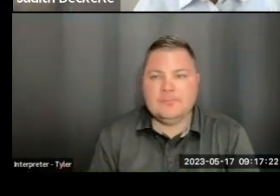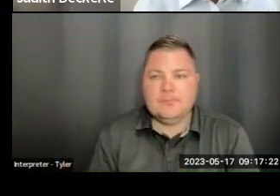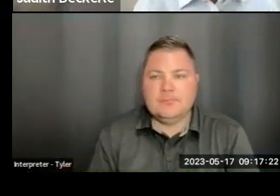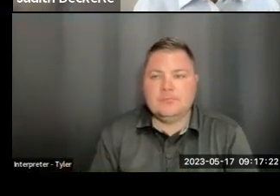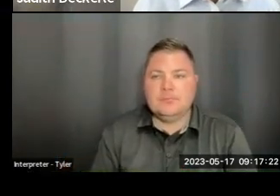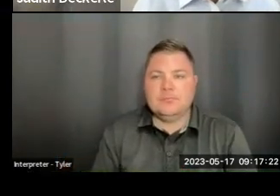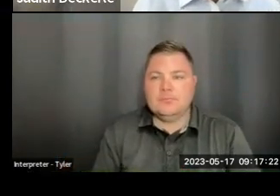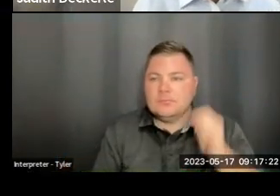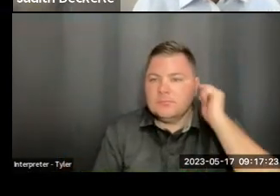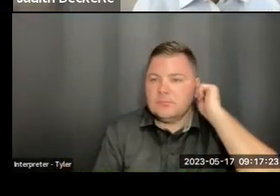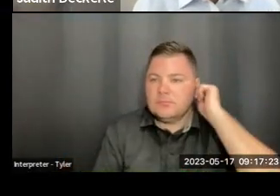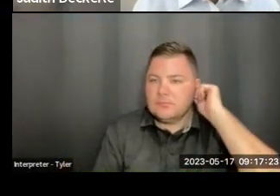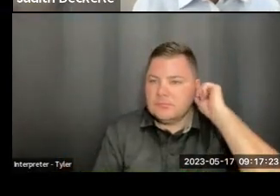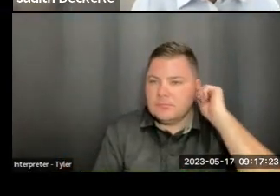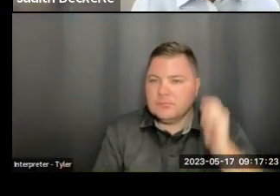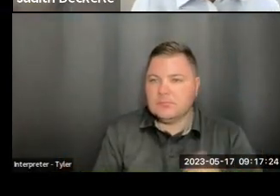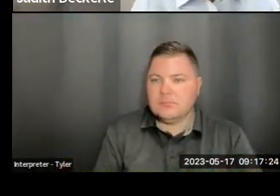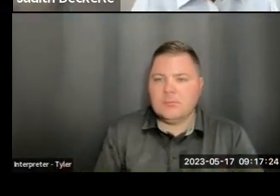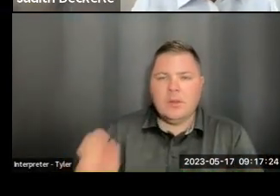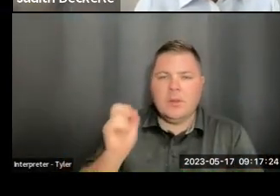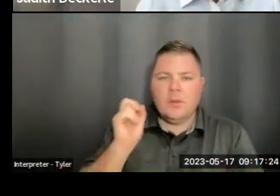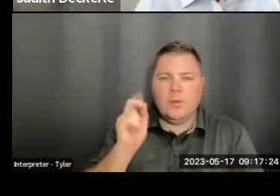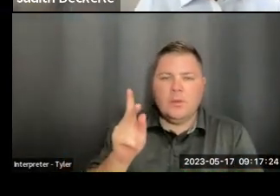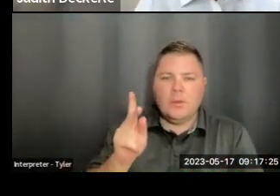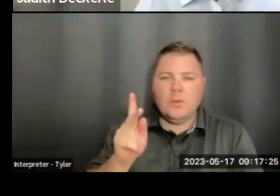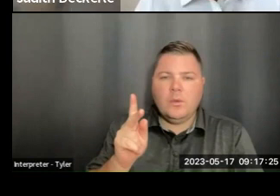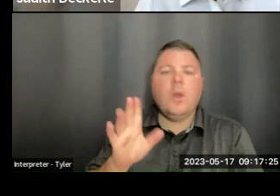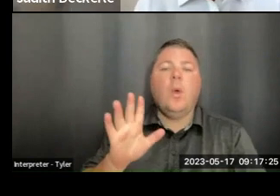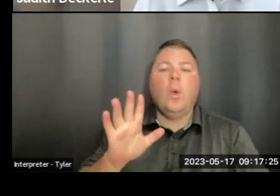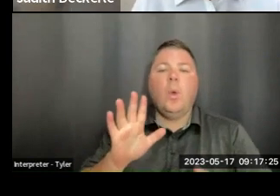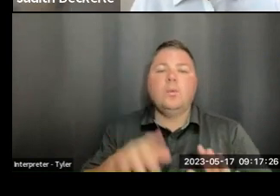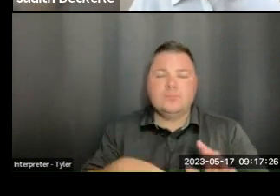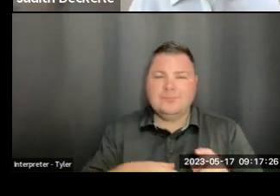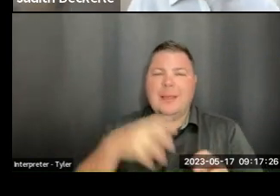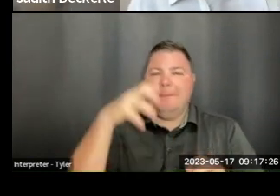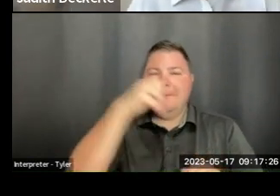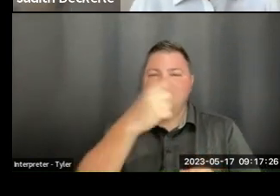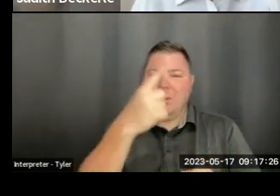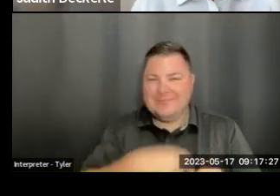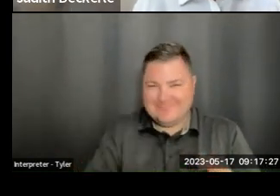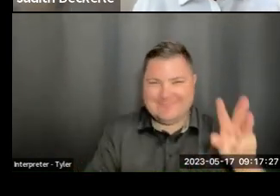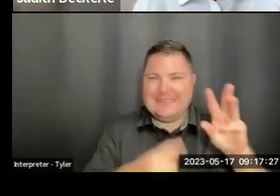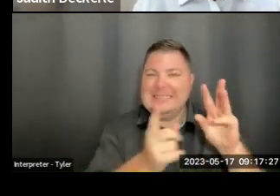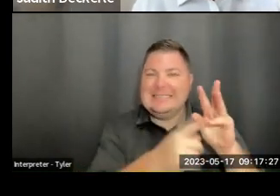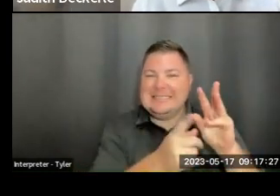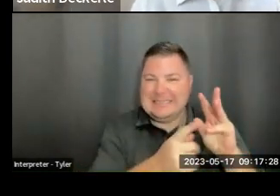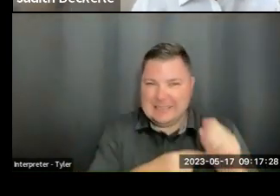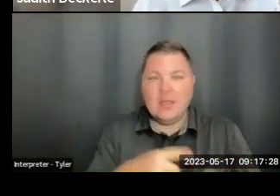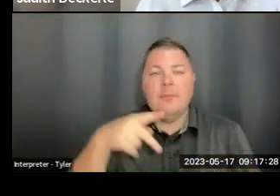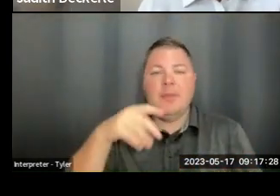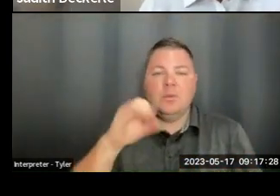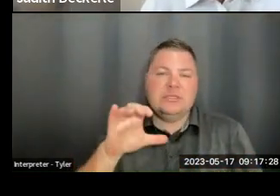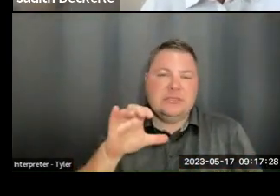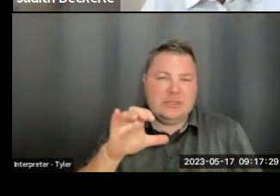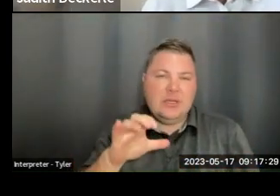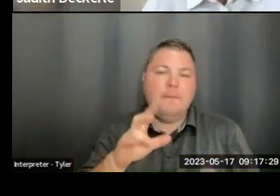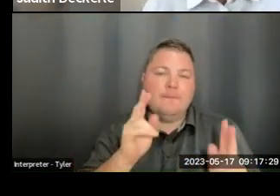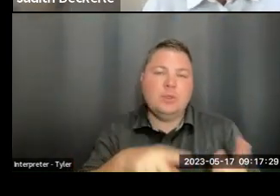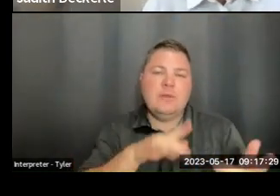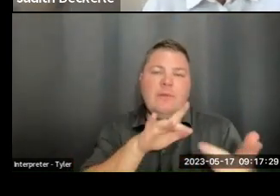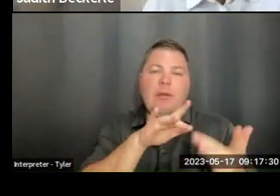important so we don't spell them wrong. Okay -- the point of contact.